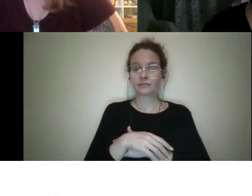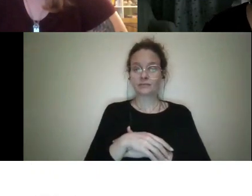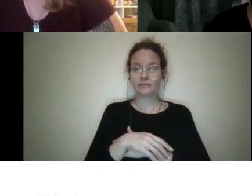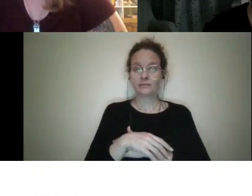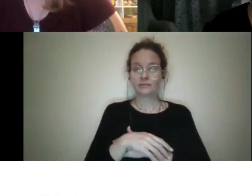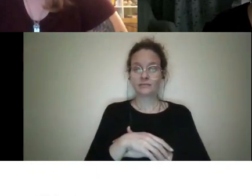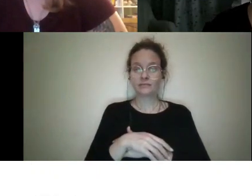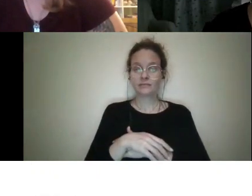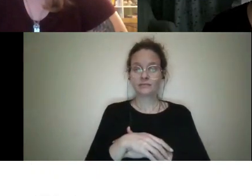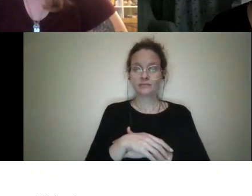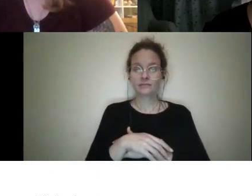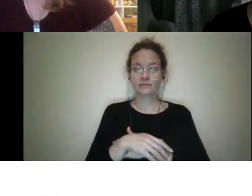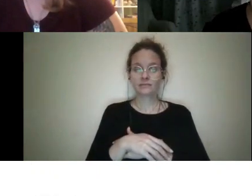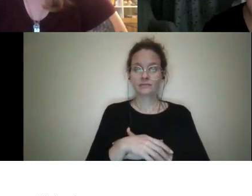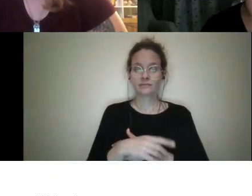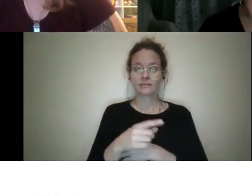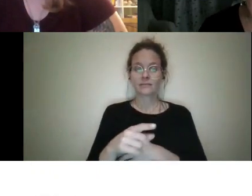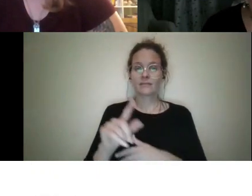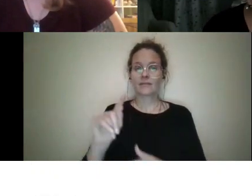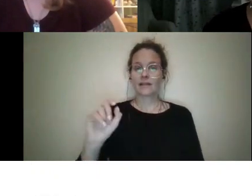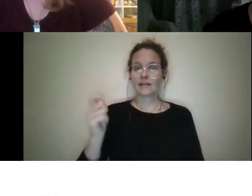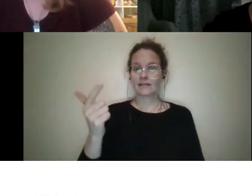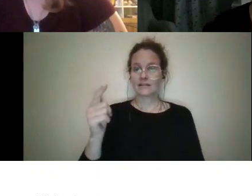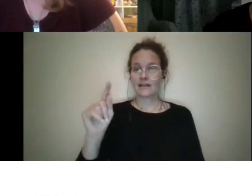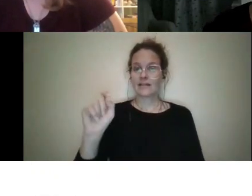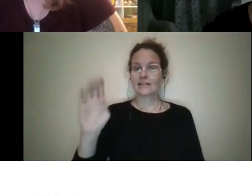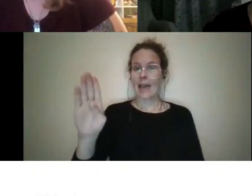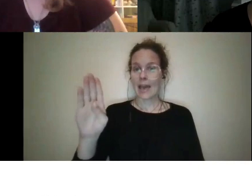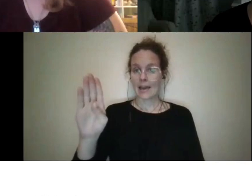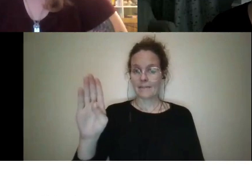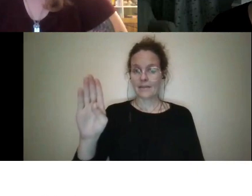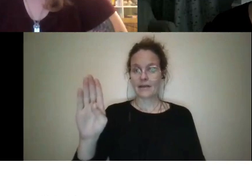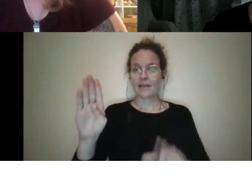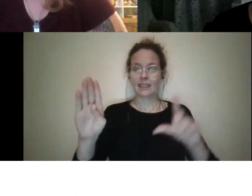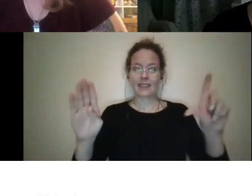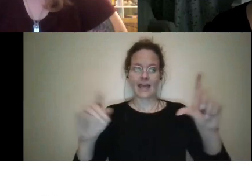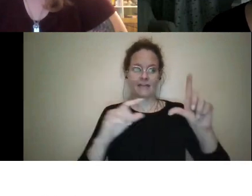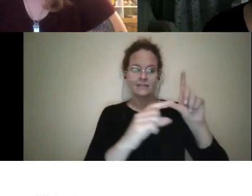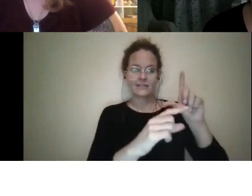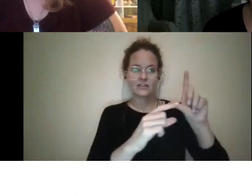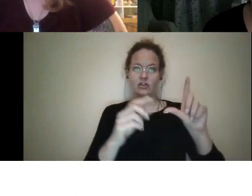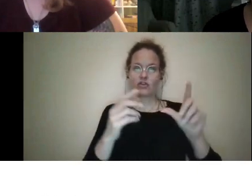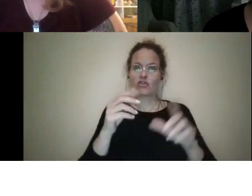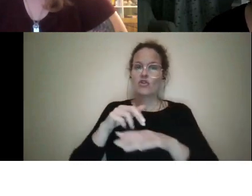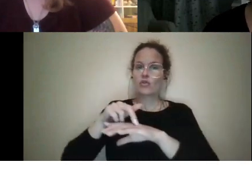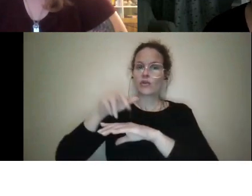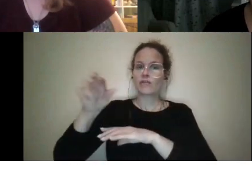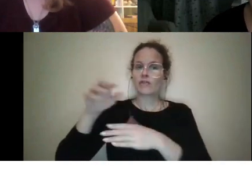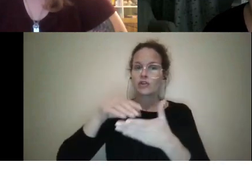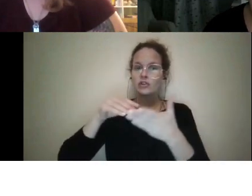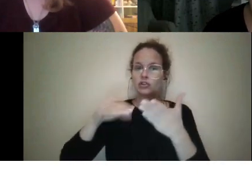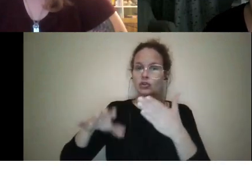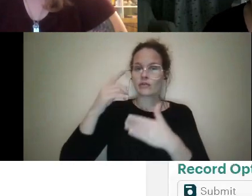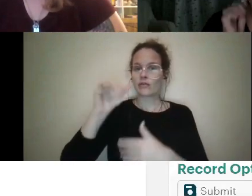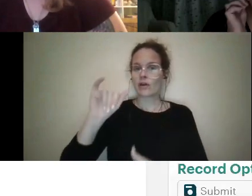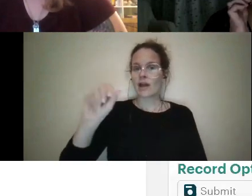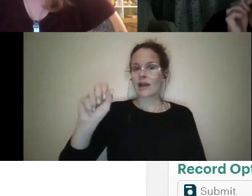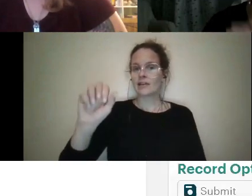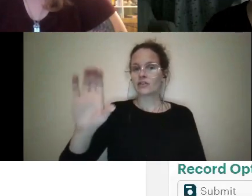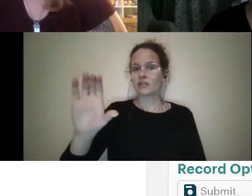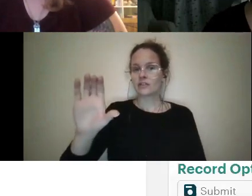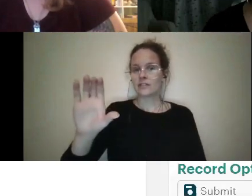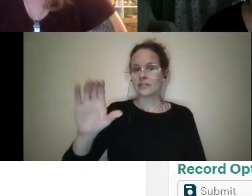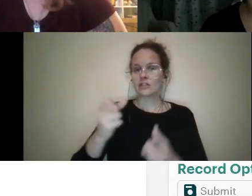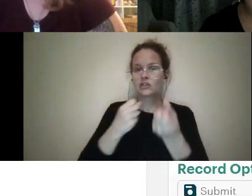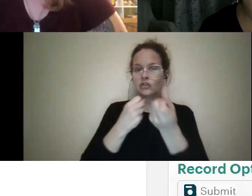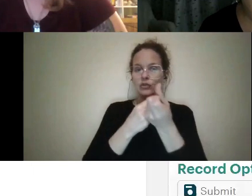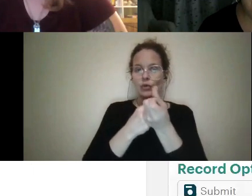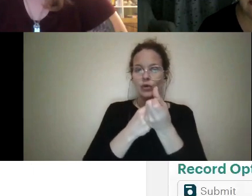We have a tab on the lefthand that says "refer a student for ISRC support." And you would put all